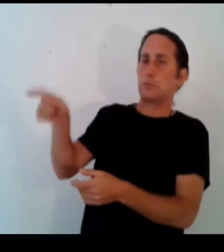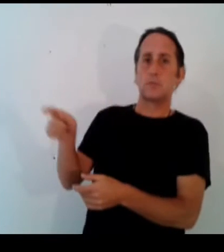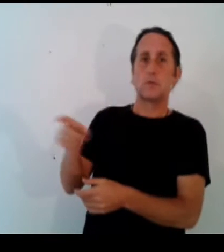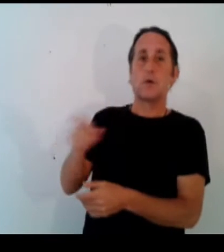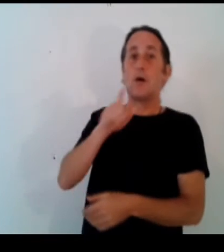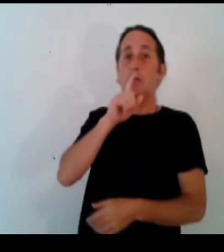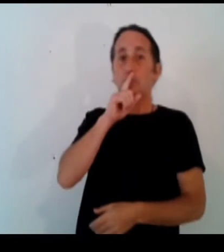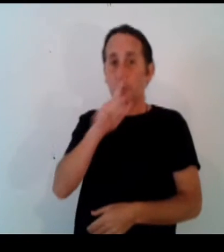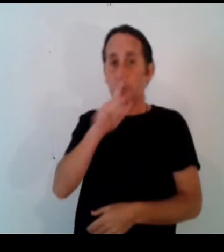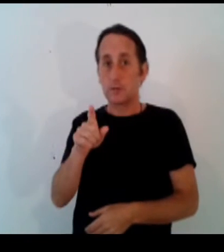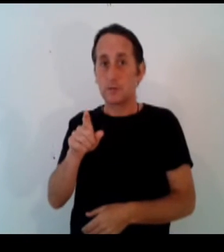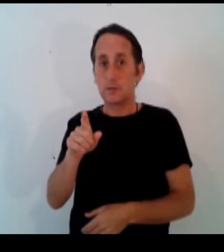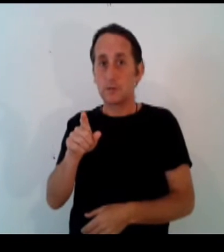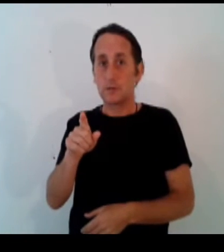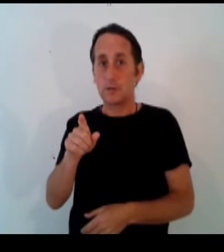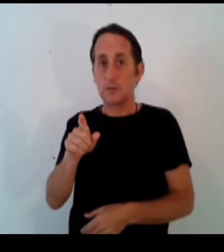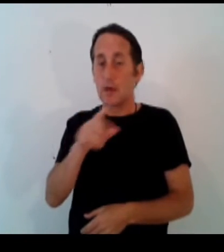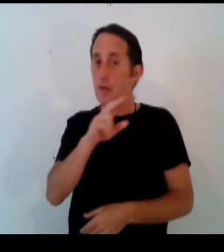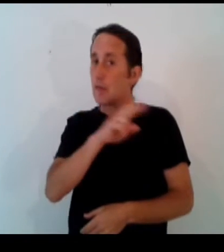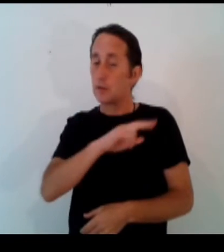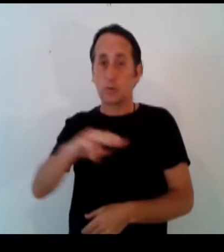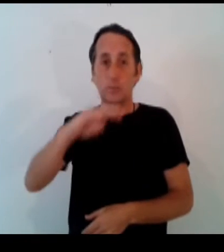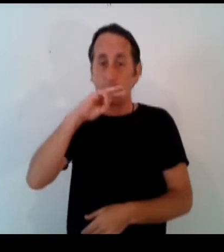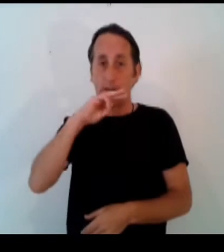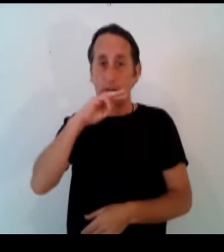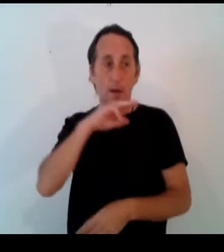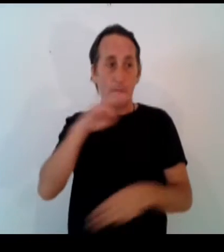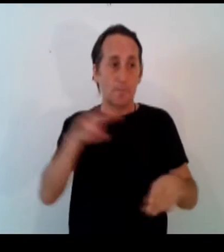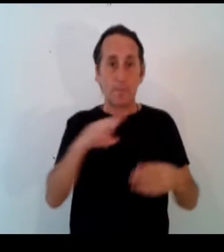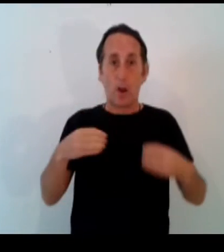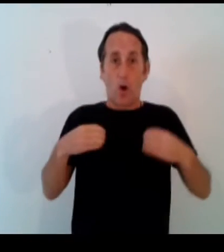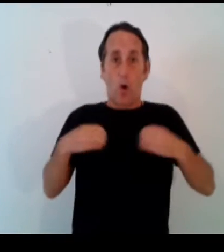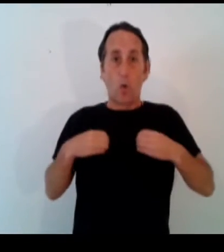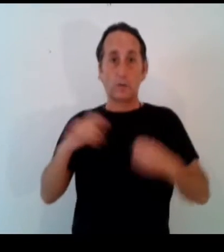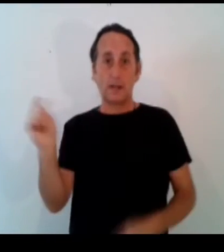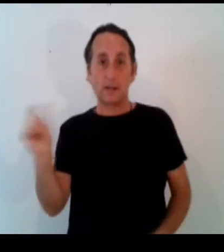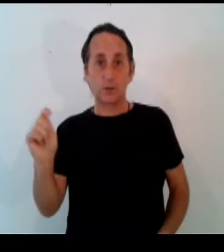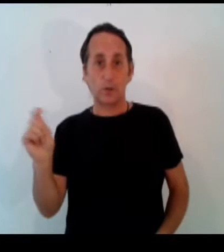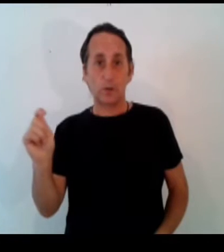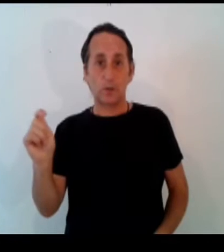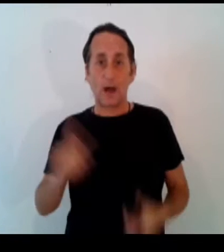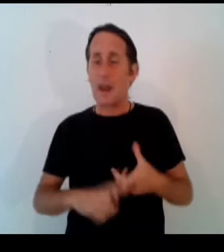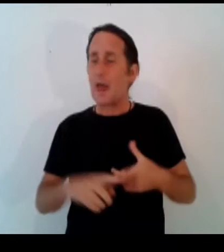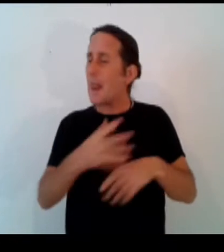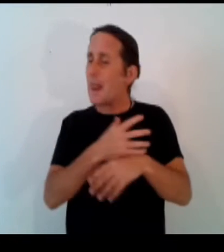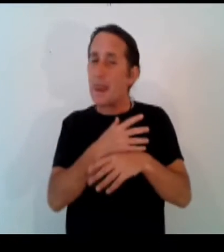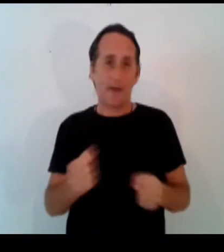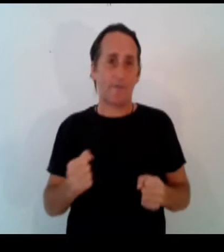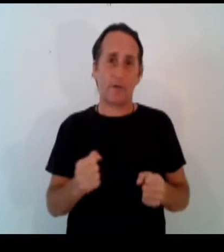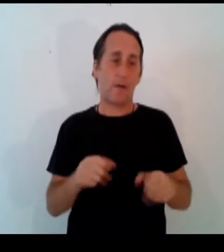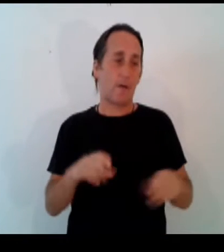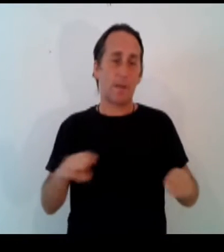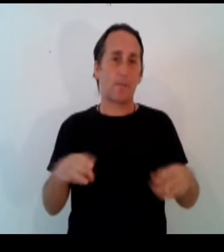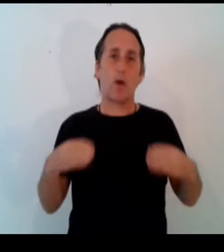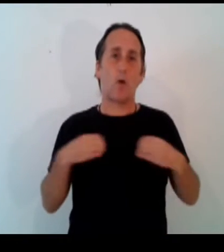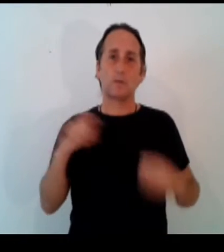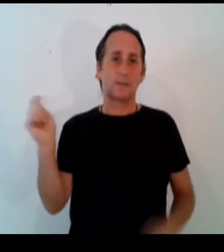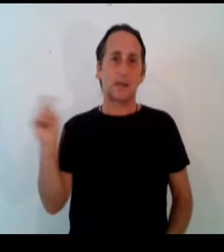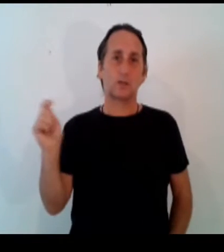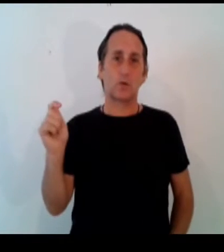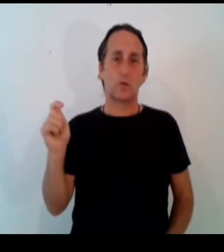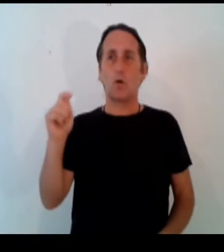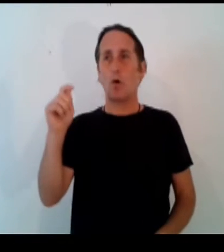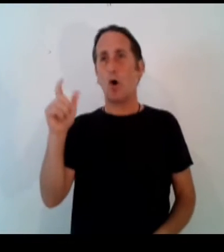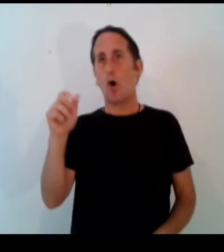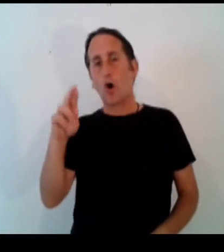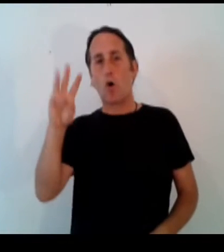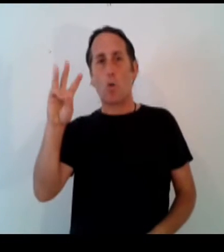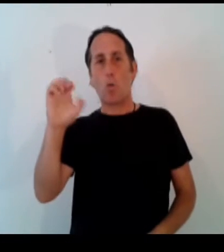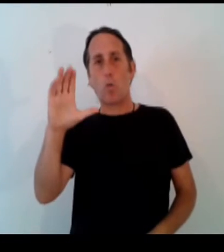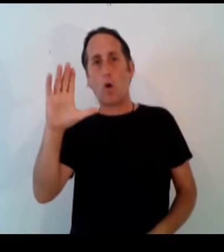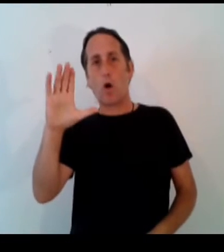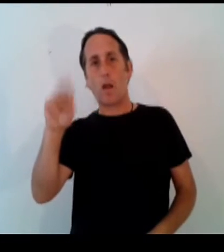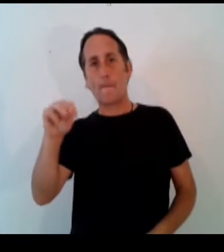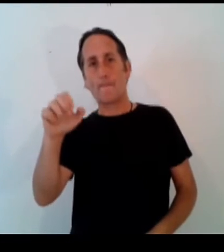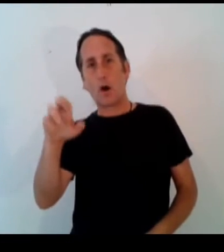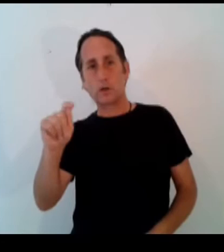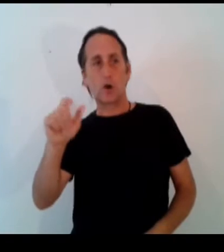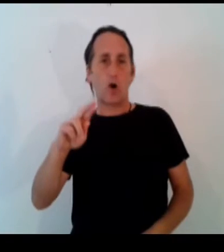But that does not mean that people own Tesco's and it never will mean that people own Tescos or Wallmart or Dunnes stores or whatever